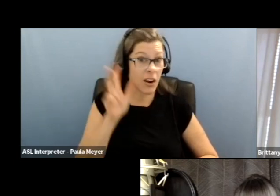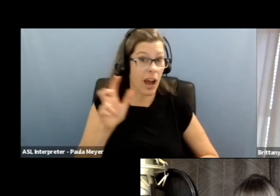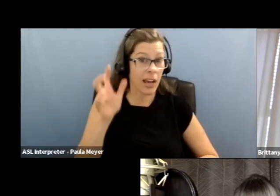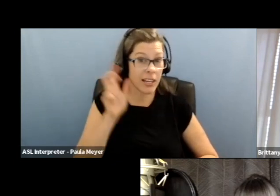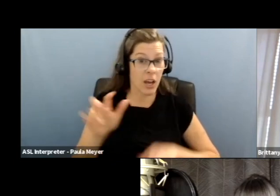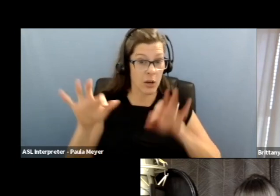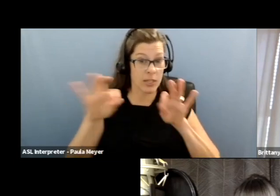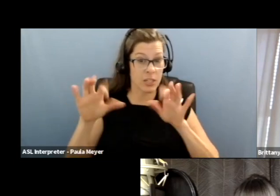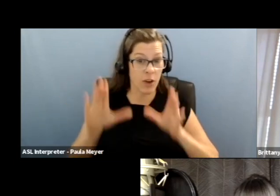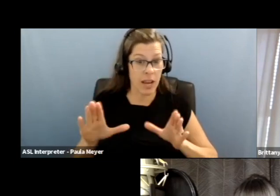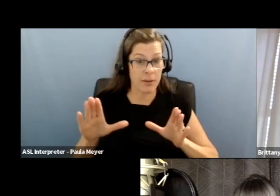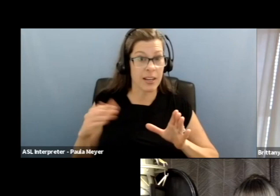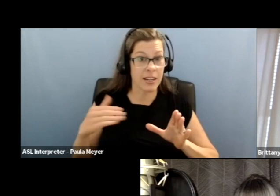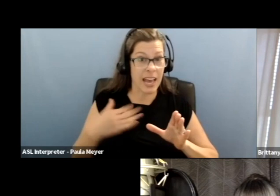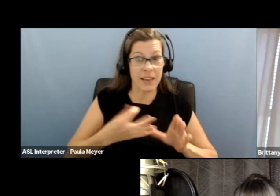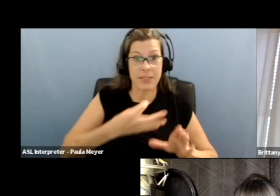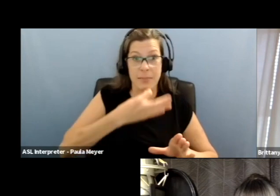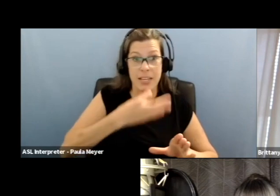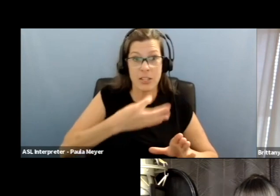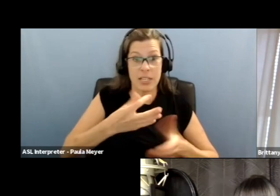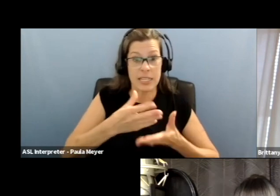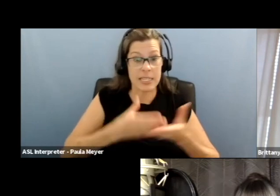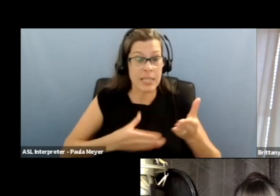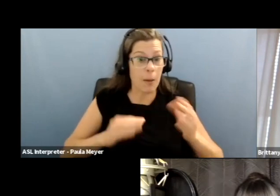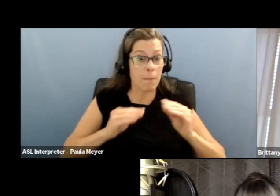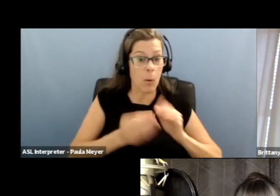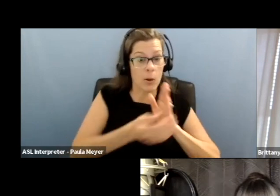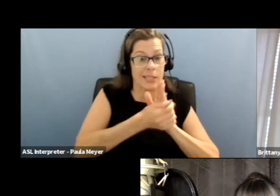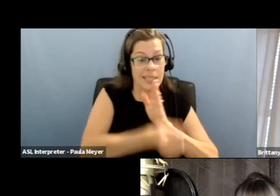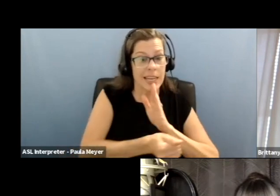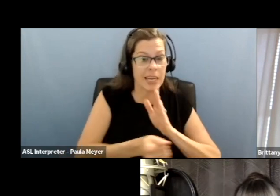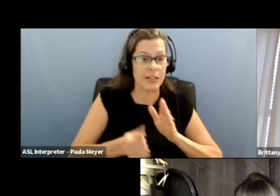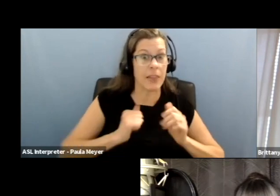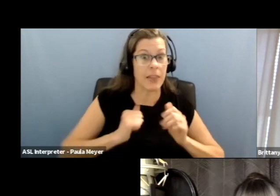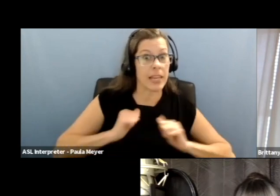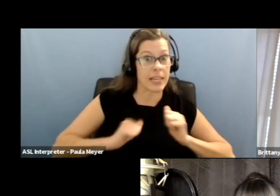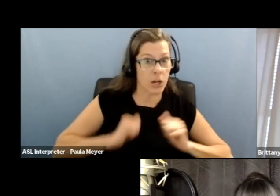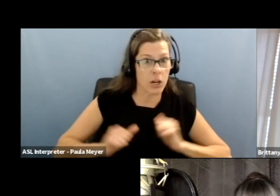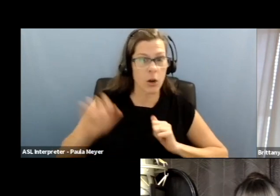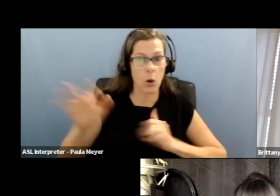like some that are better with describing film or live theater? And how would you find those people?